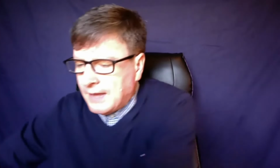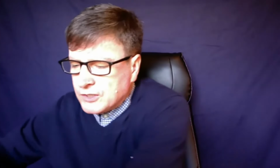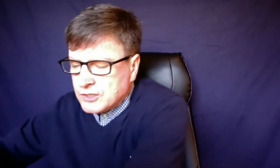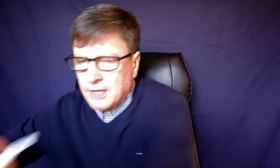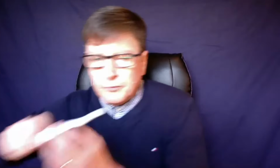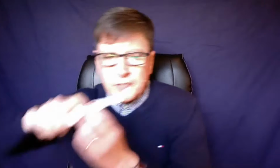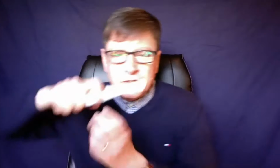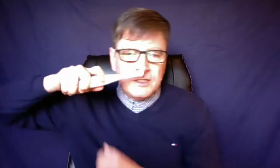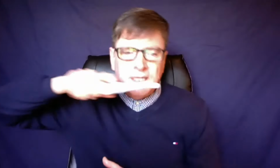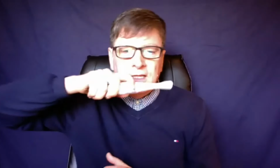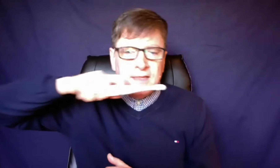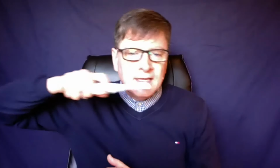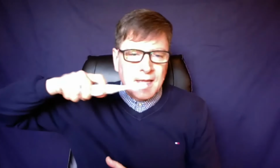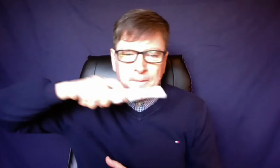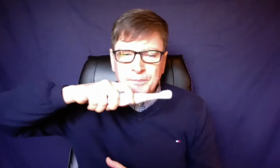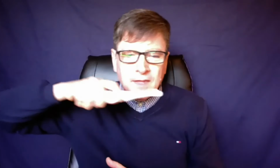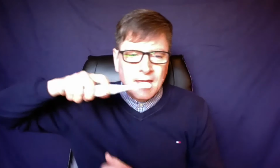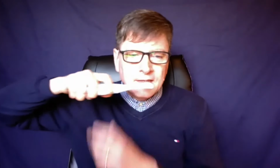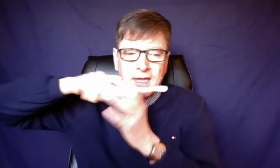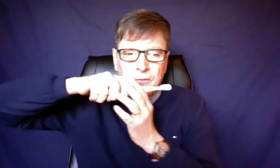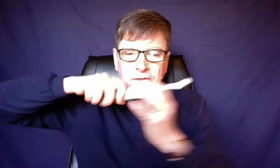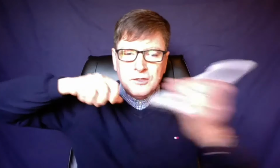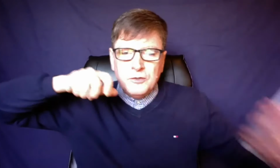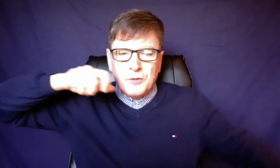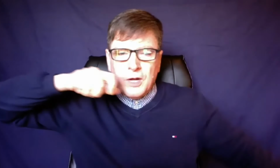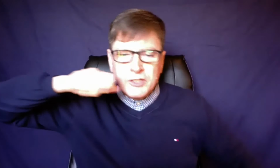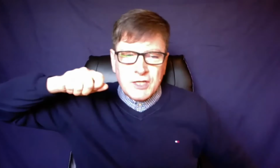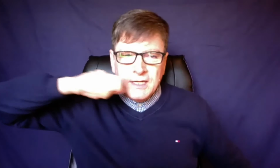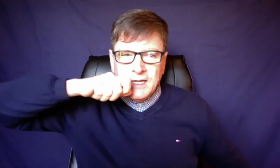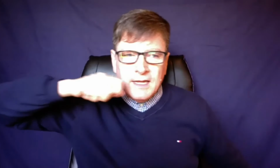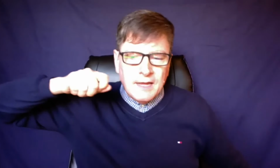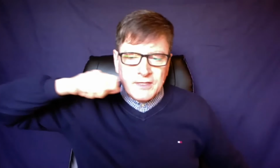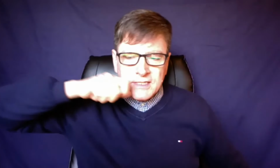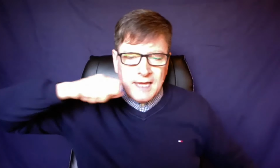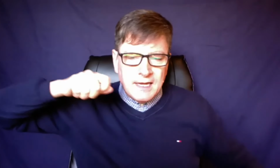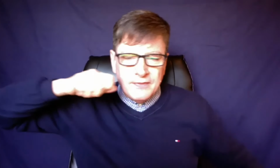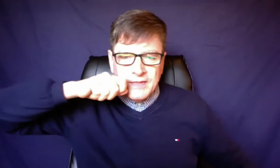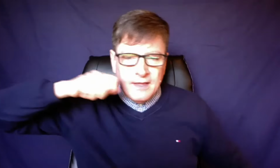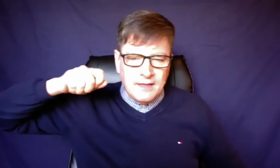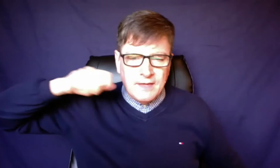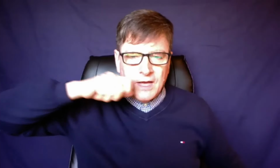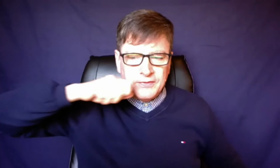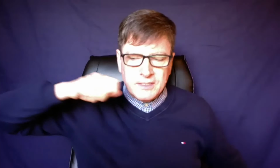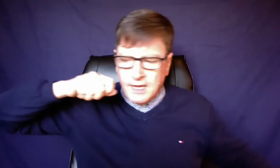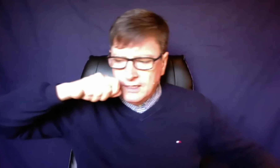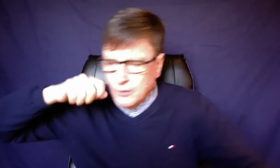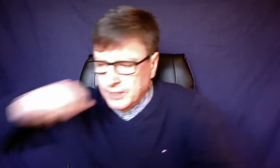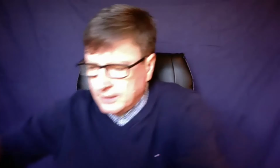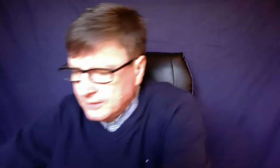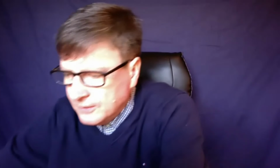child drink, take away the cup and they've got the sign or have the